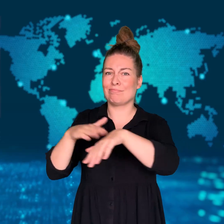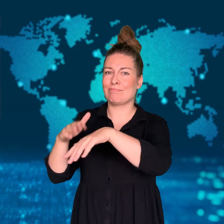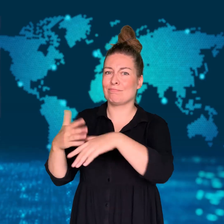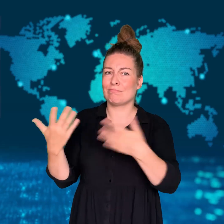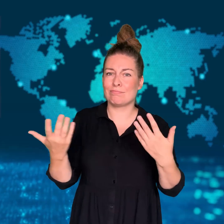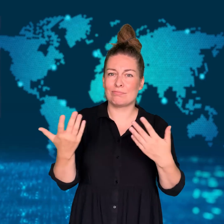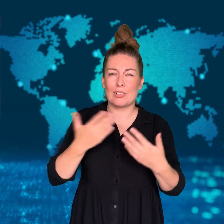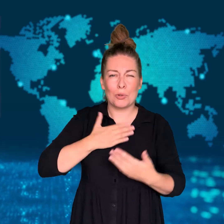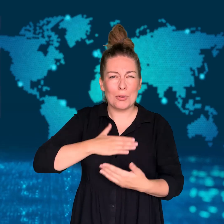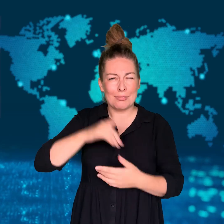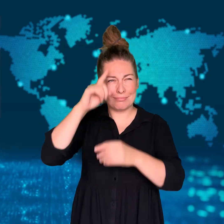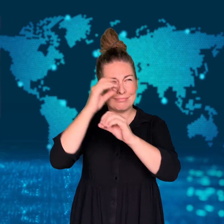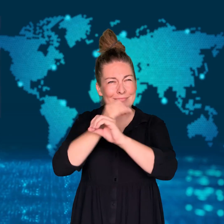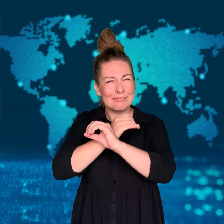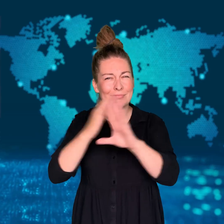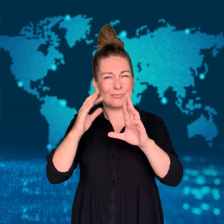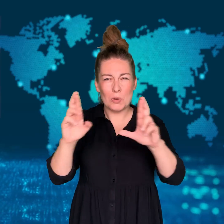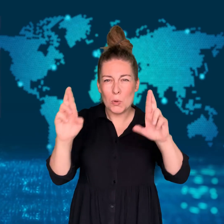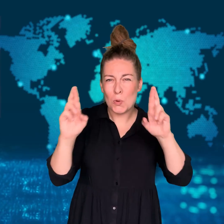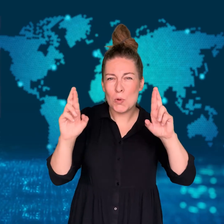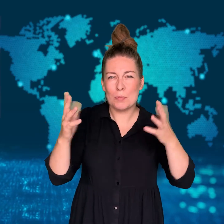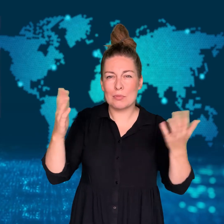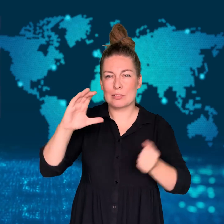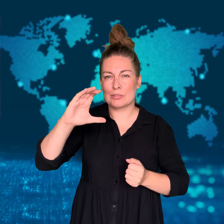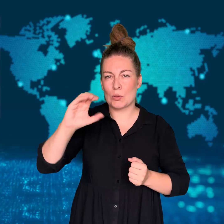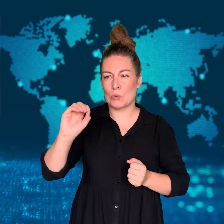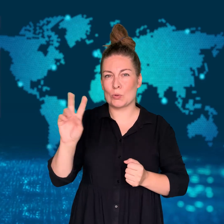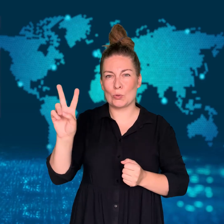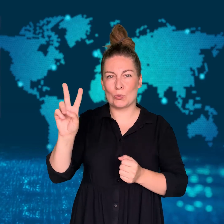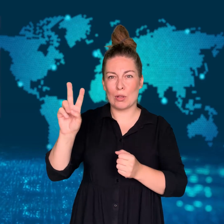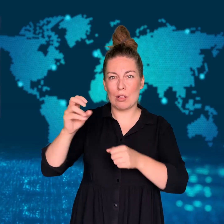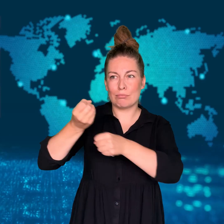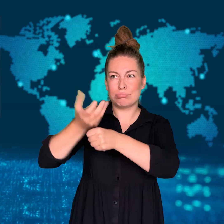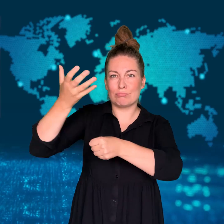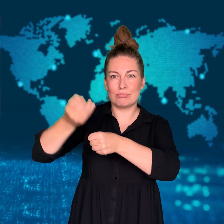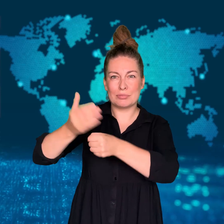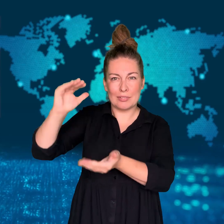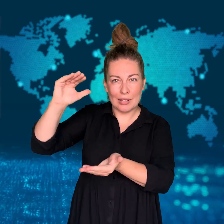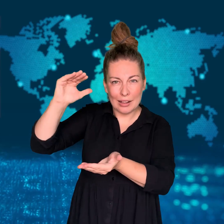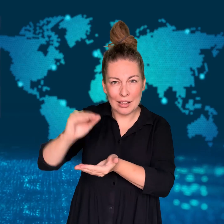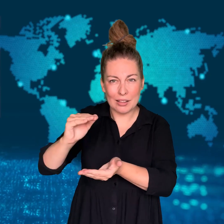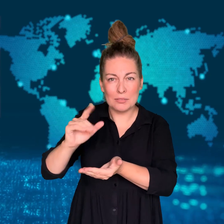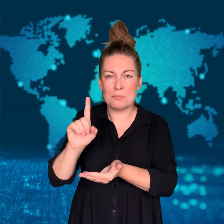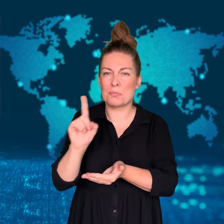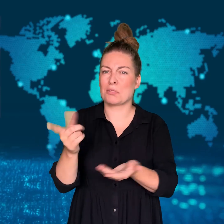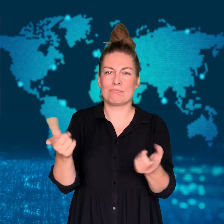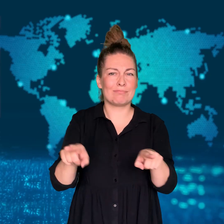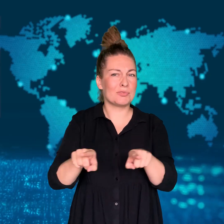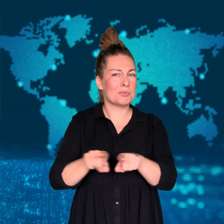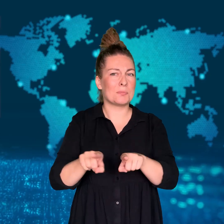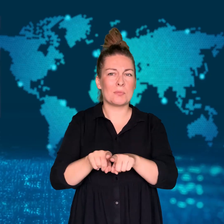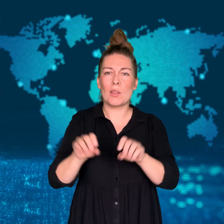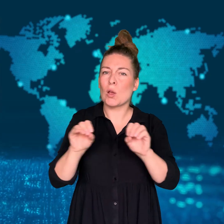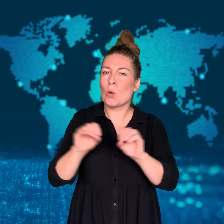The company has reported that the new material didn't reduce